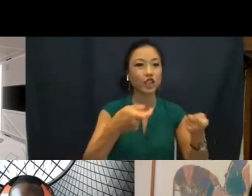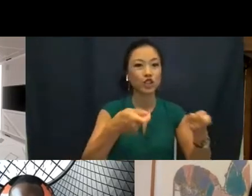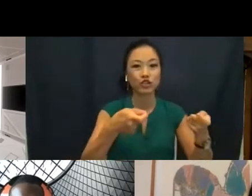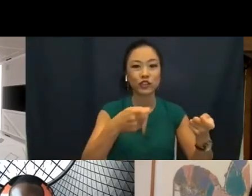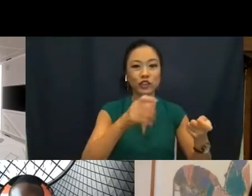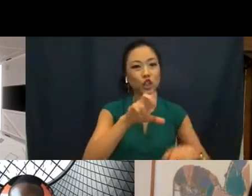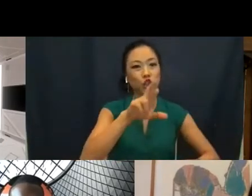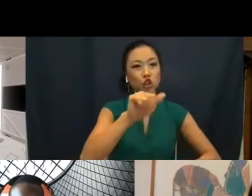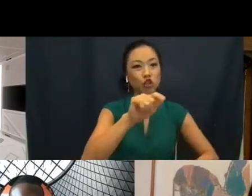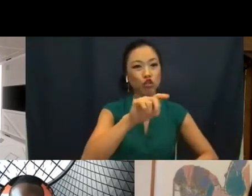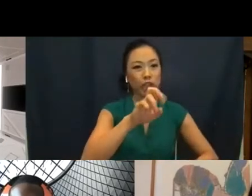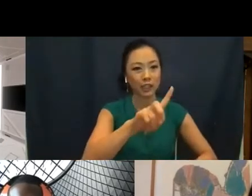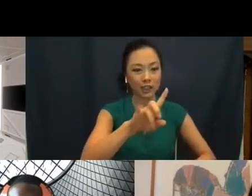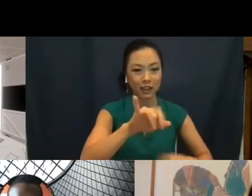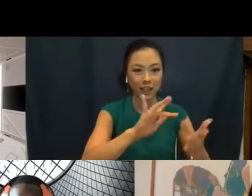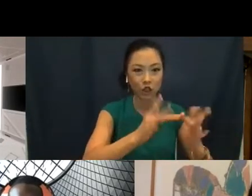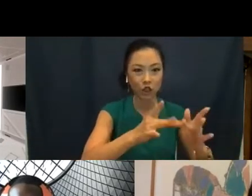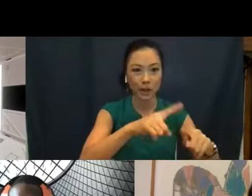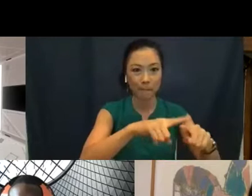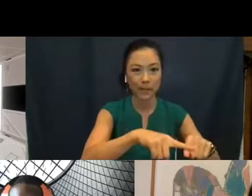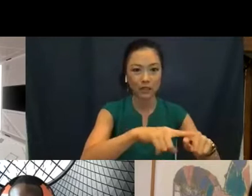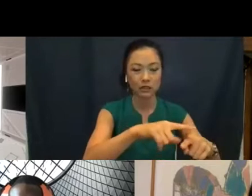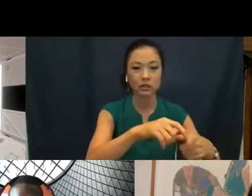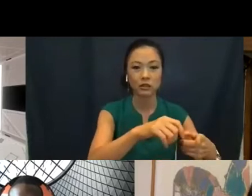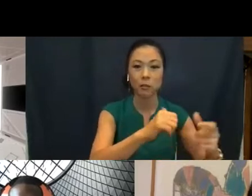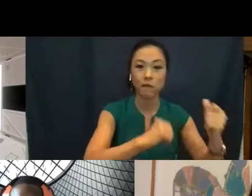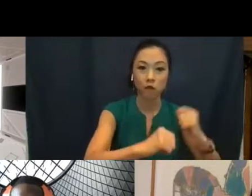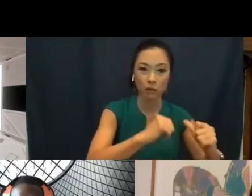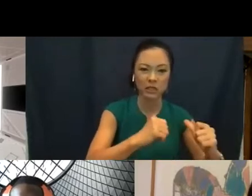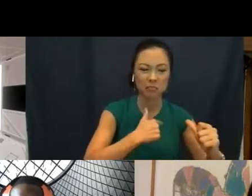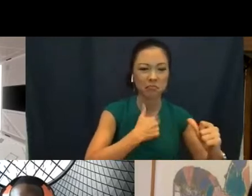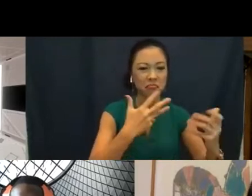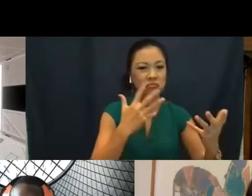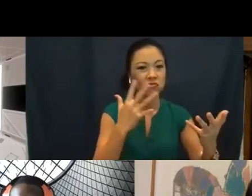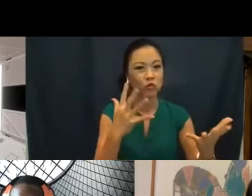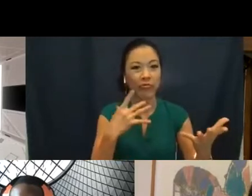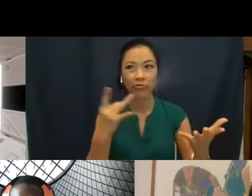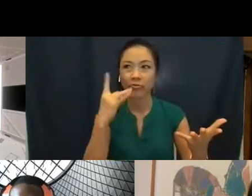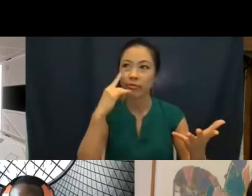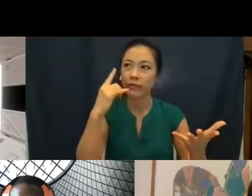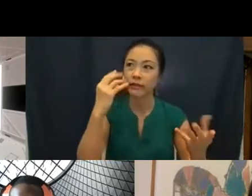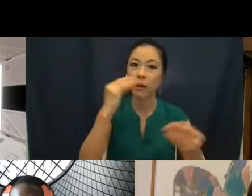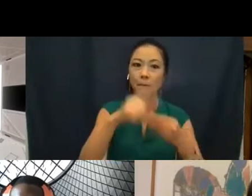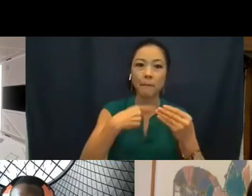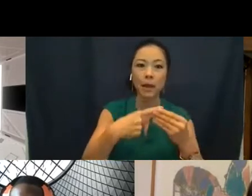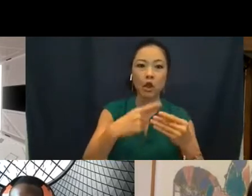of technology and what technology is from access standpoints to historical standpoints